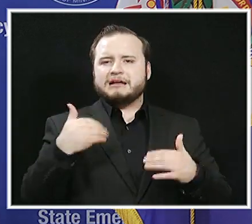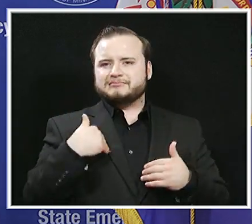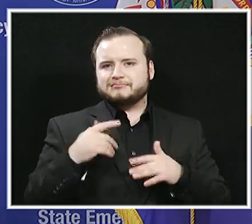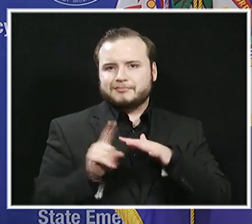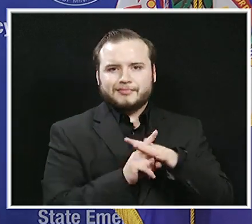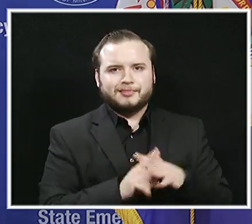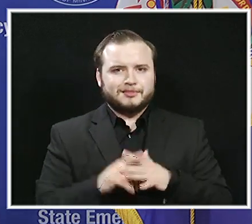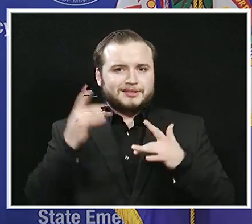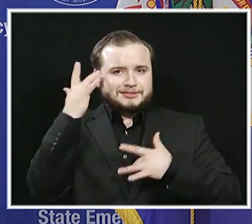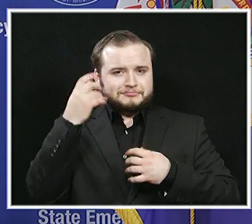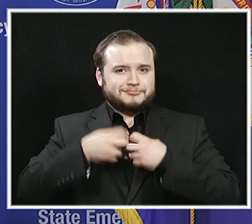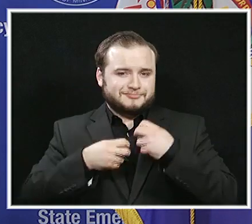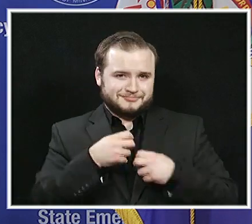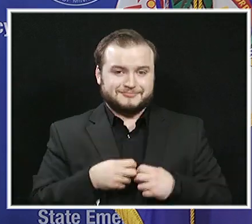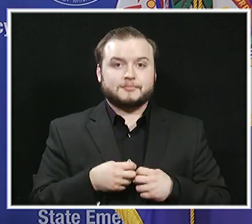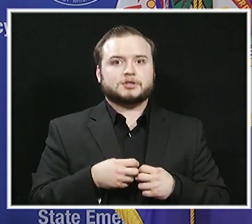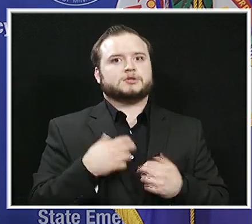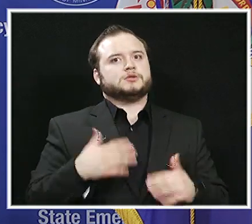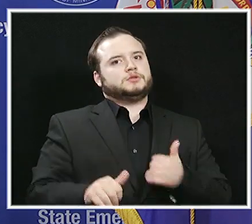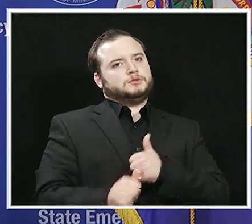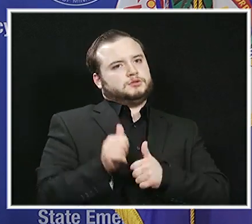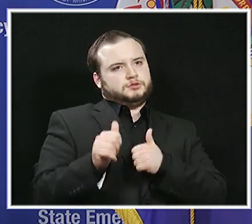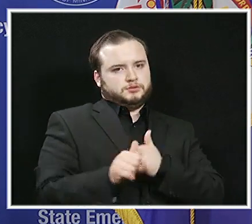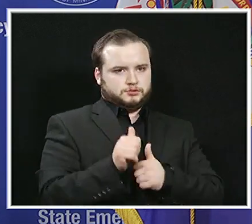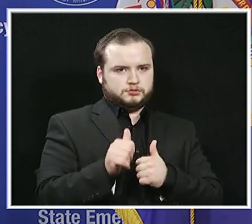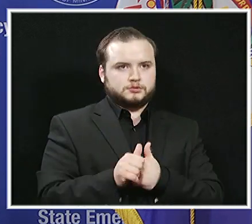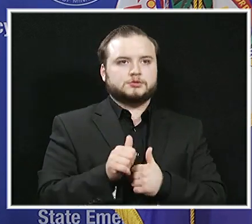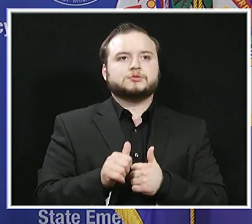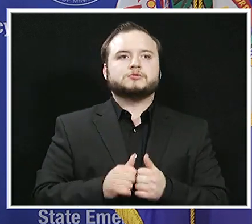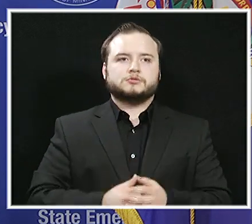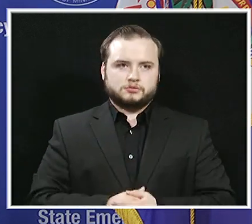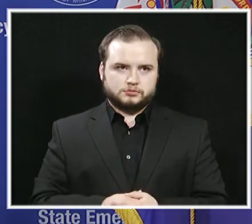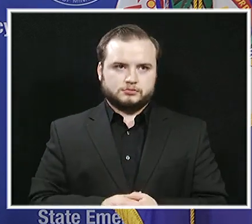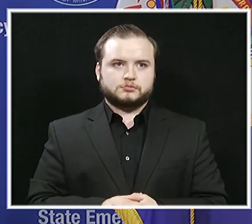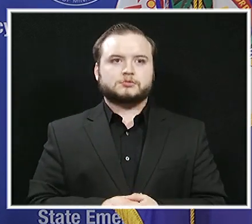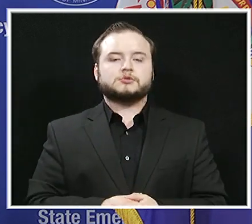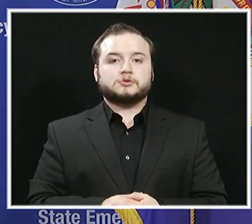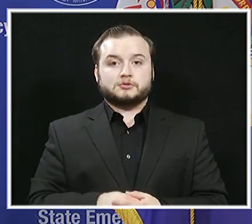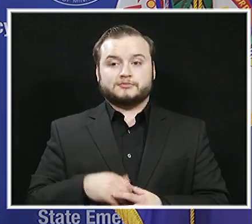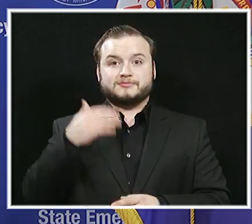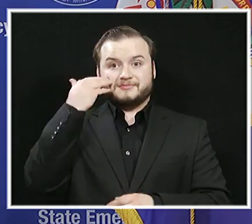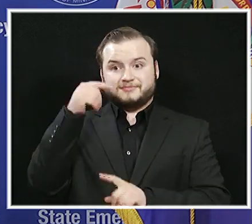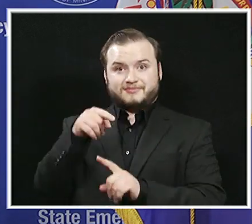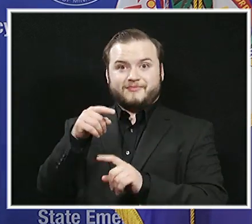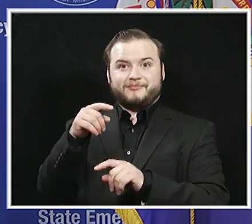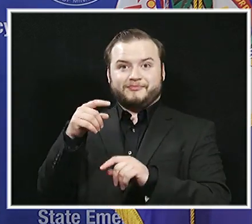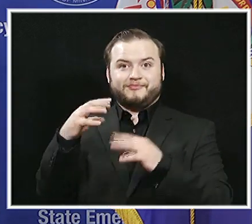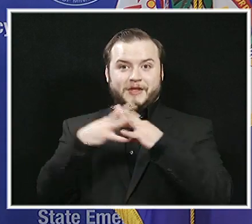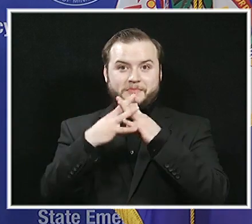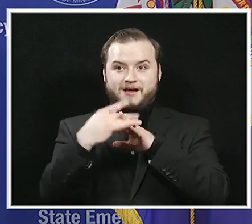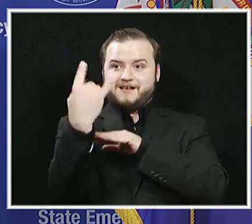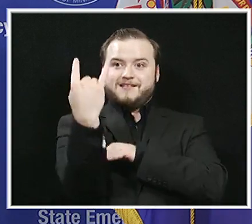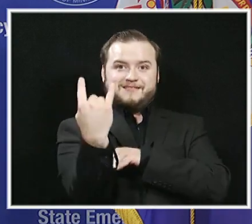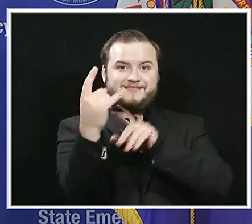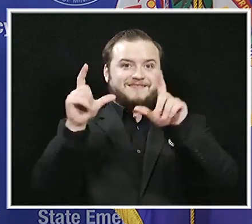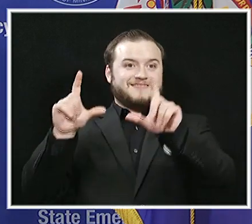dangerous to congregate living facilities and elderly and those with underlying health conditions. Our goal has always been along this process, again, not